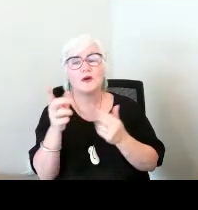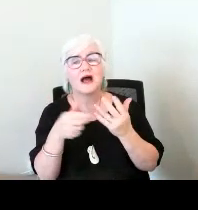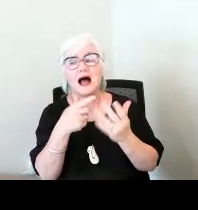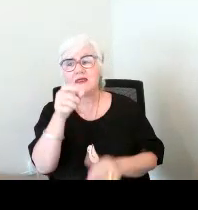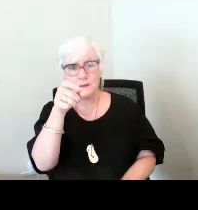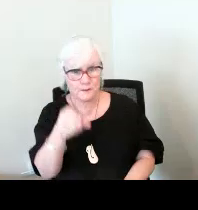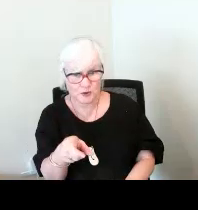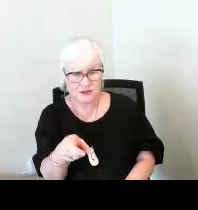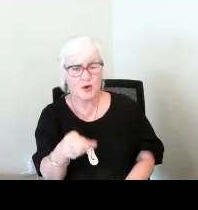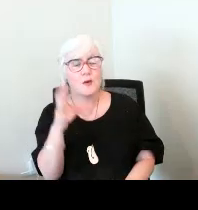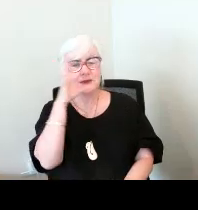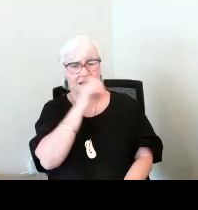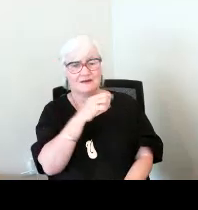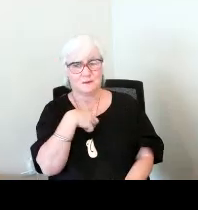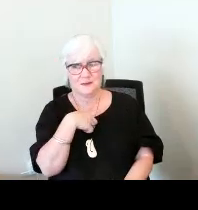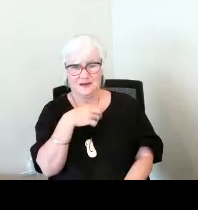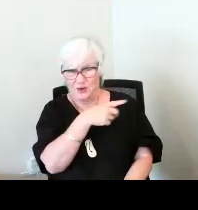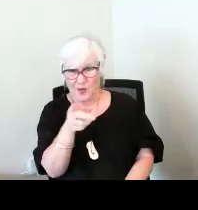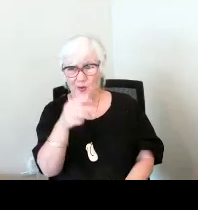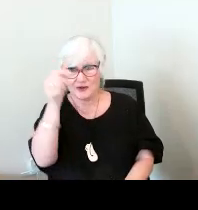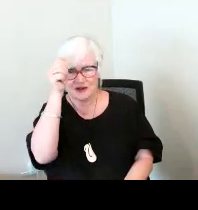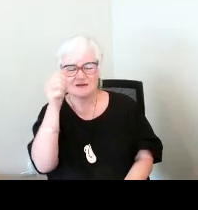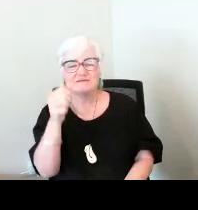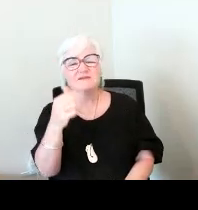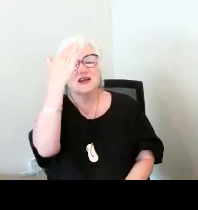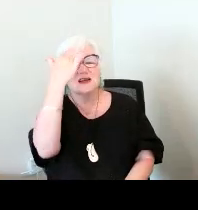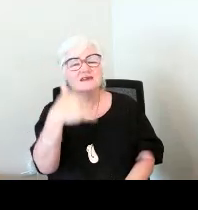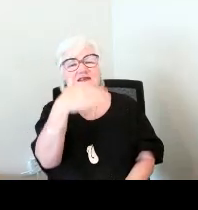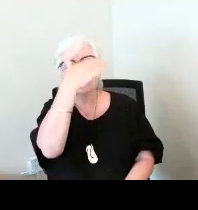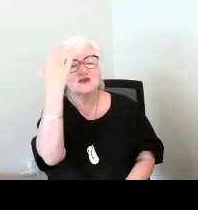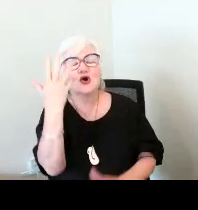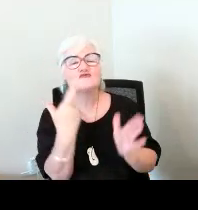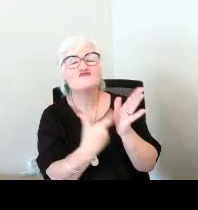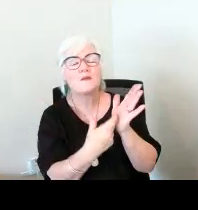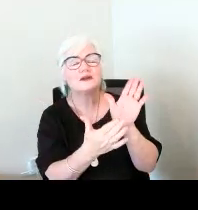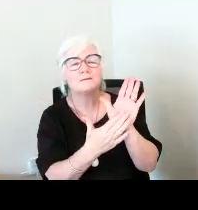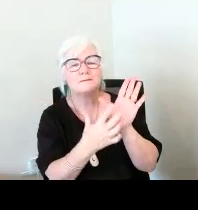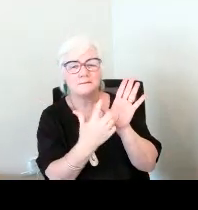believed in me also, that was Sir Robert Martin. He told me once to keep up with